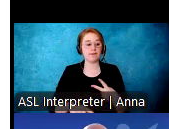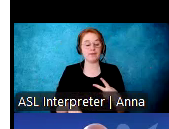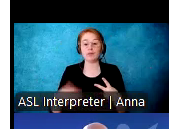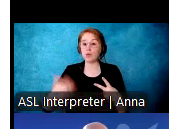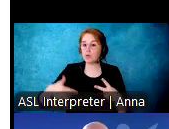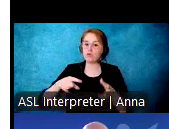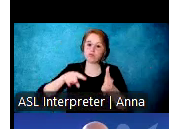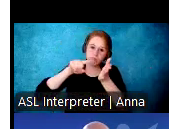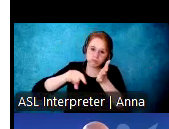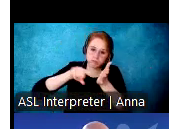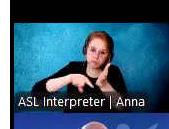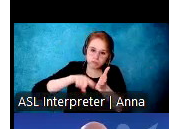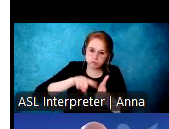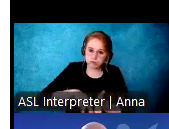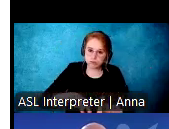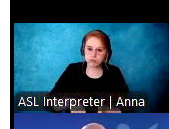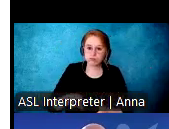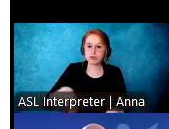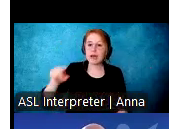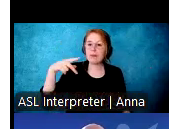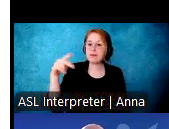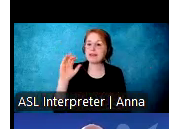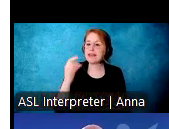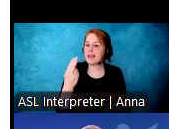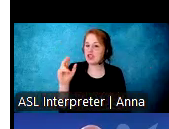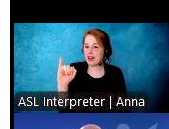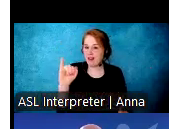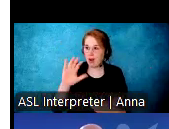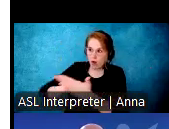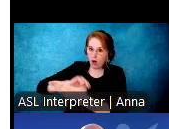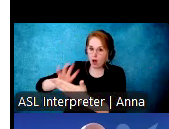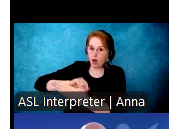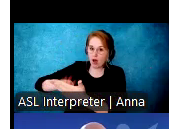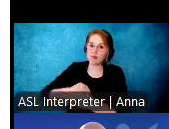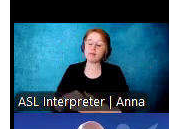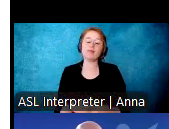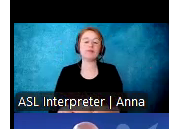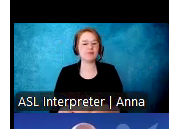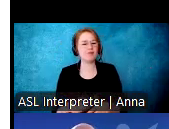and learned a lot from PHI as well. We already had a strong brand presence